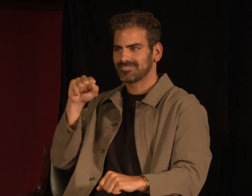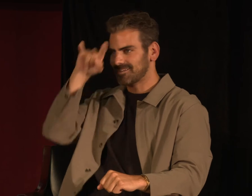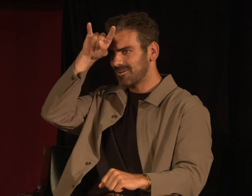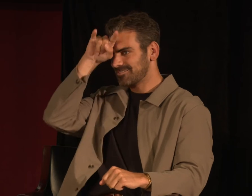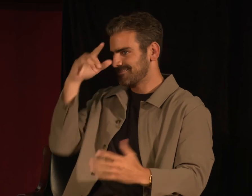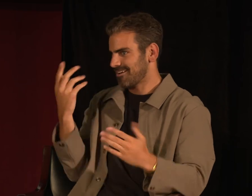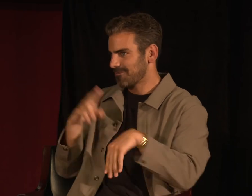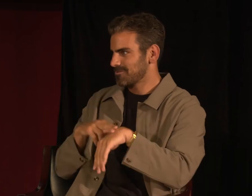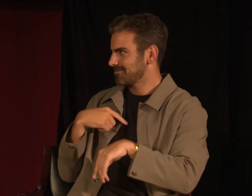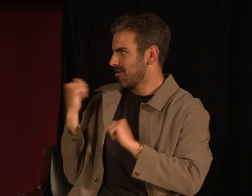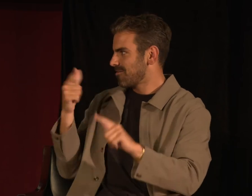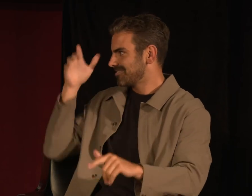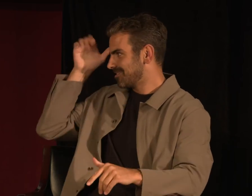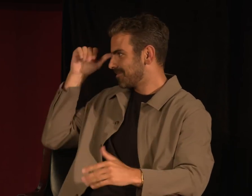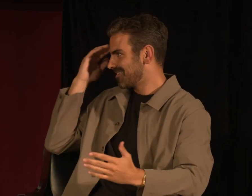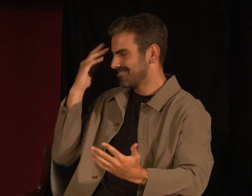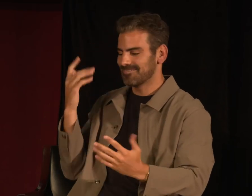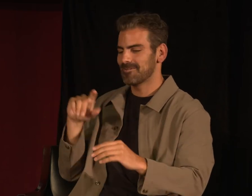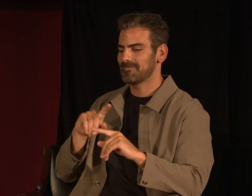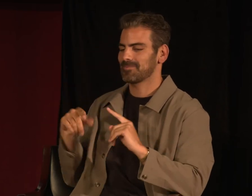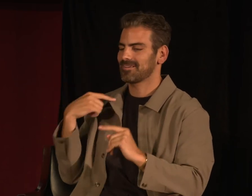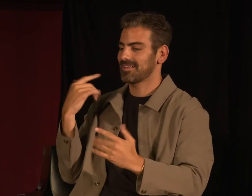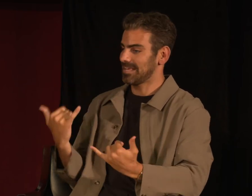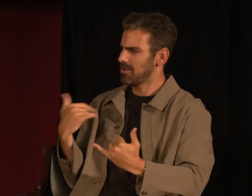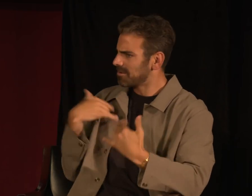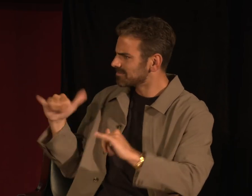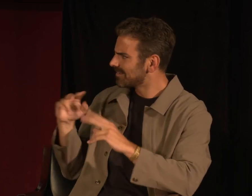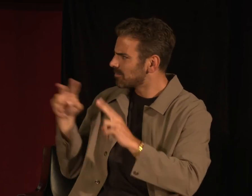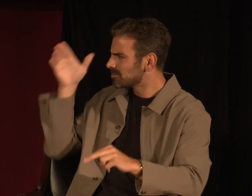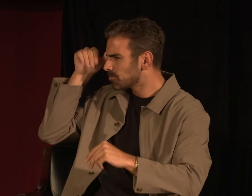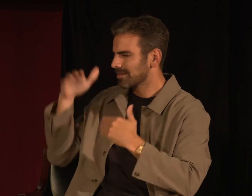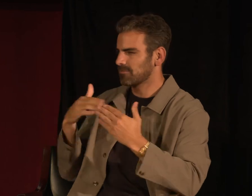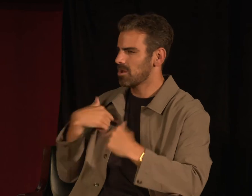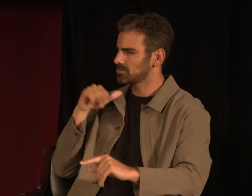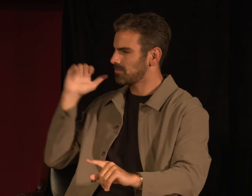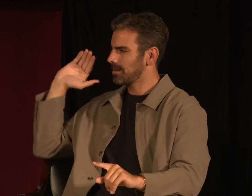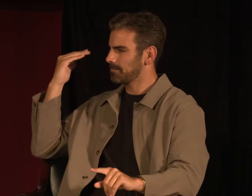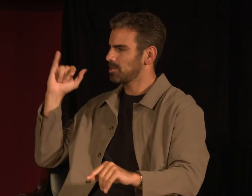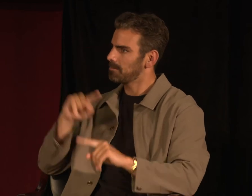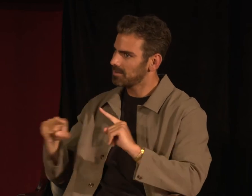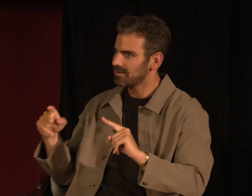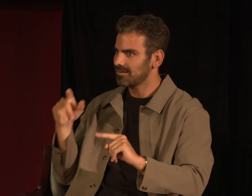and it was something that I really kept with me. I mean, like most boys are, I'm a Taurus, right? We're quite stubborn.